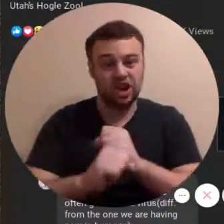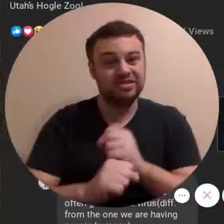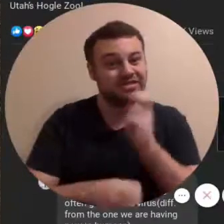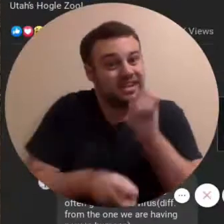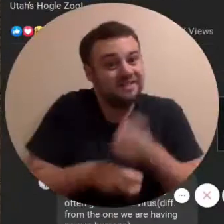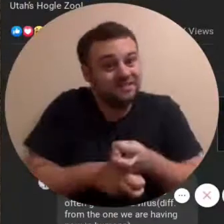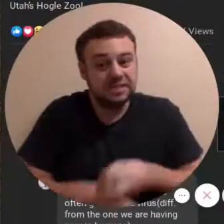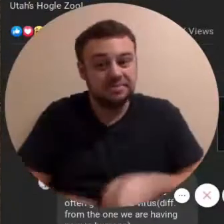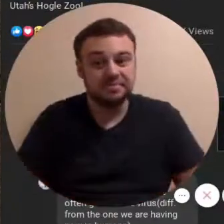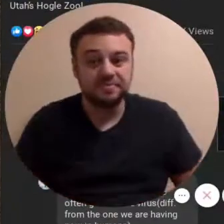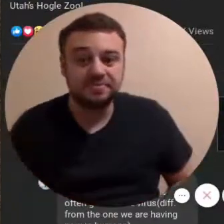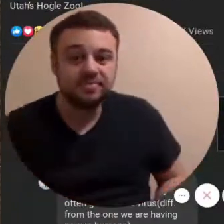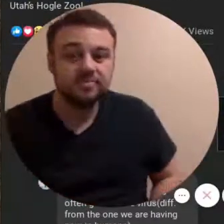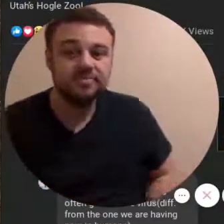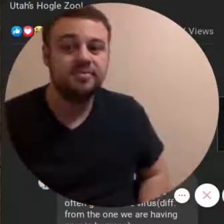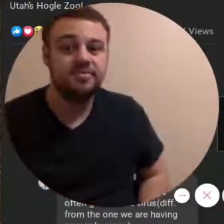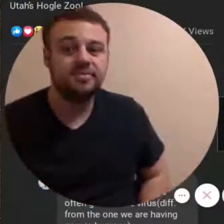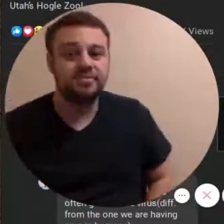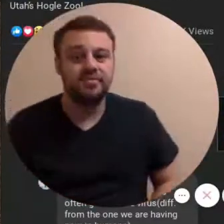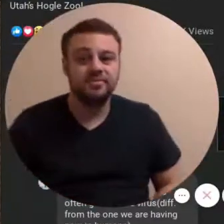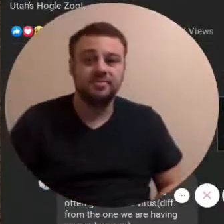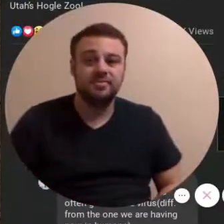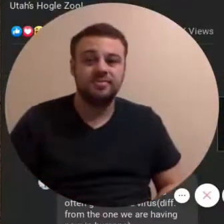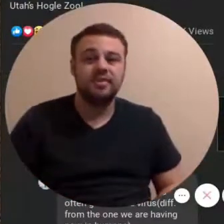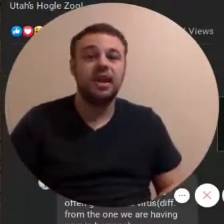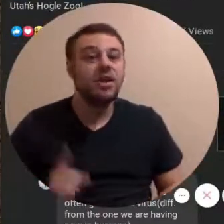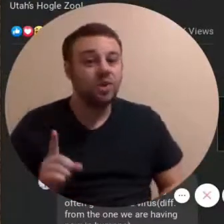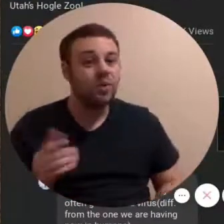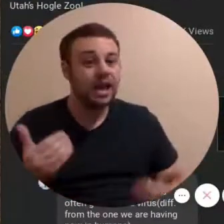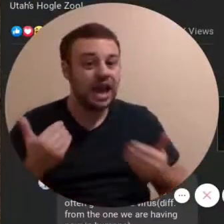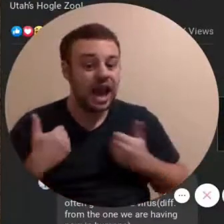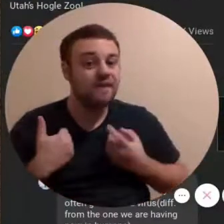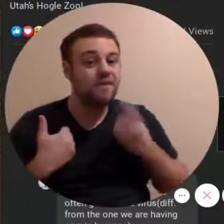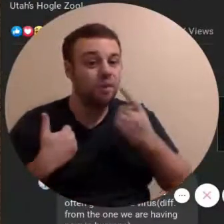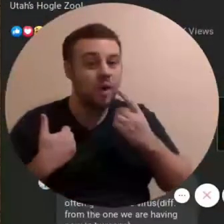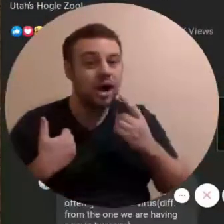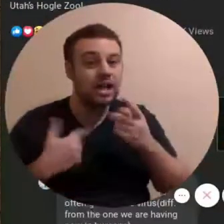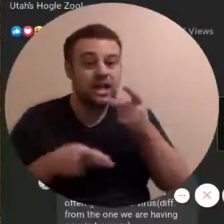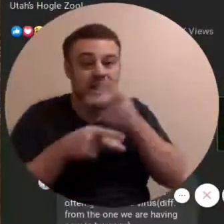Brad: Oh! Gwen: and her new keeper. She texted me today and sent me a little video of Angel,